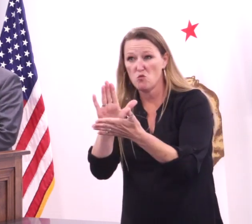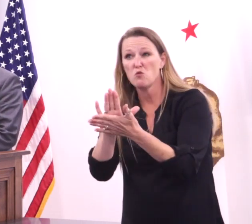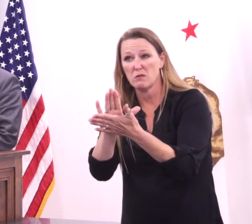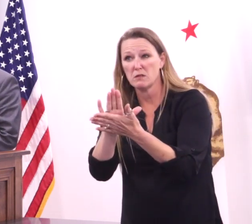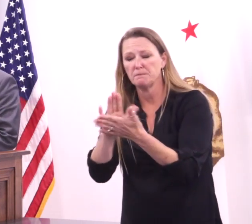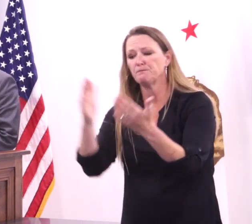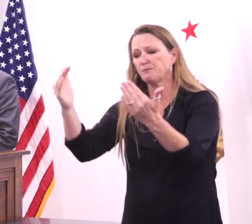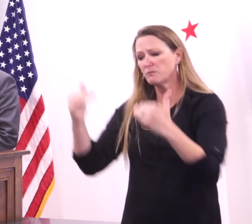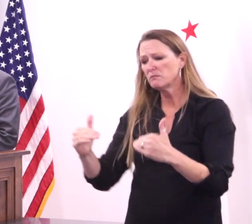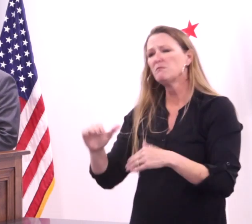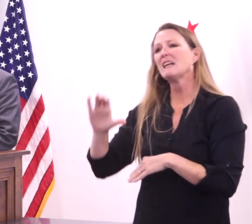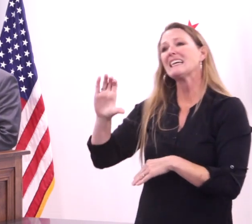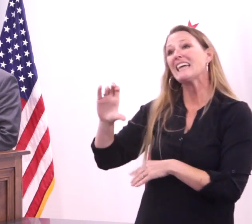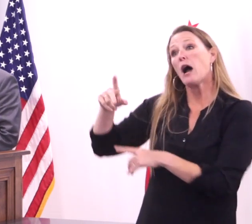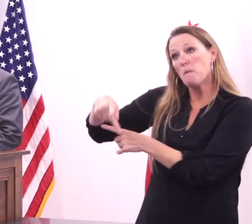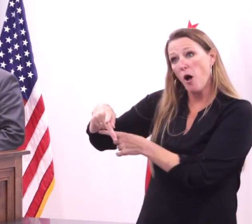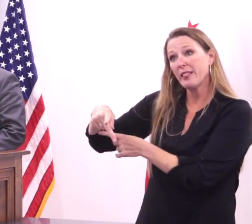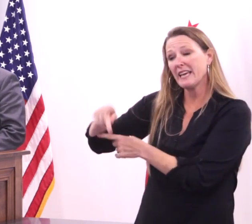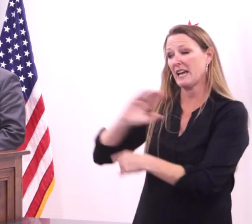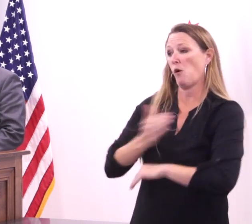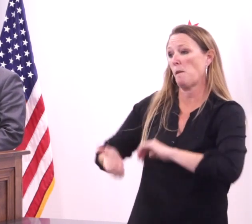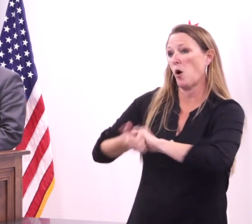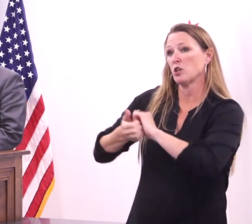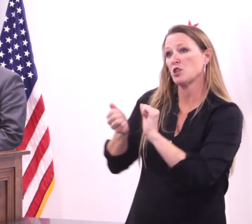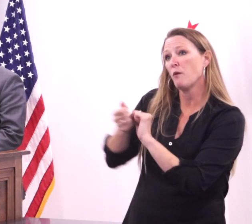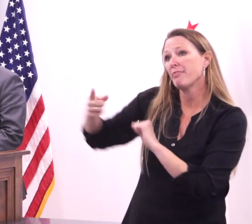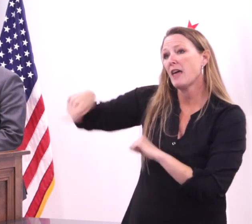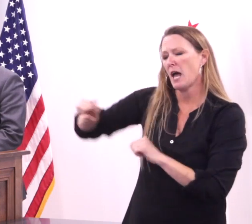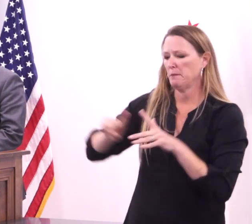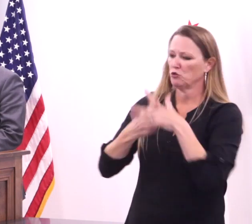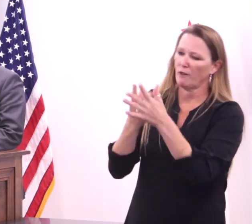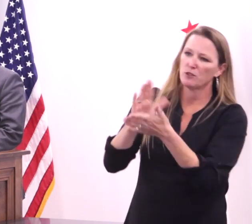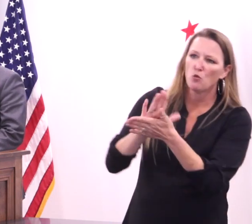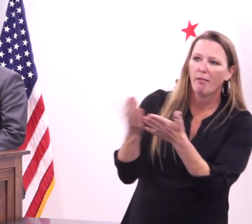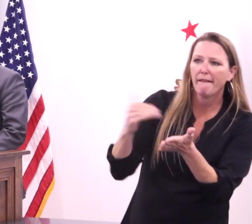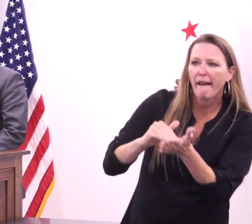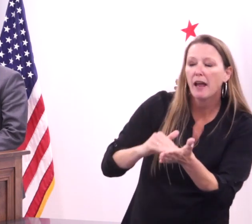are not included in the Start Guide, it is important for everyone to know that.